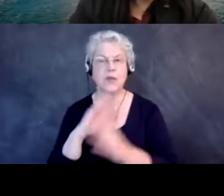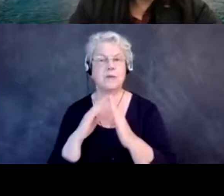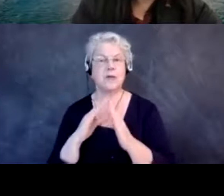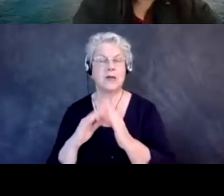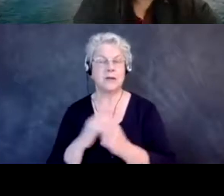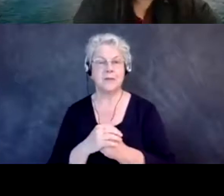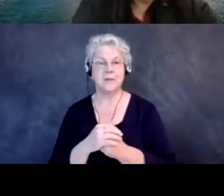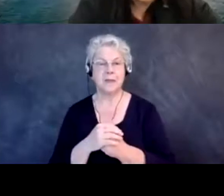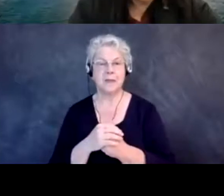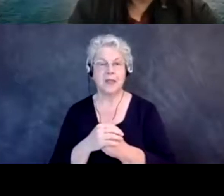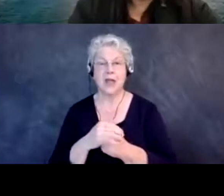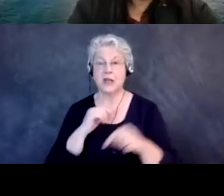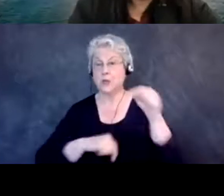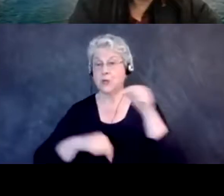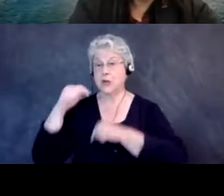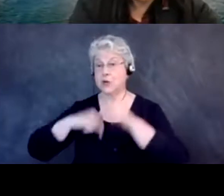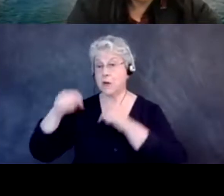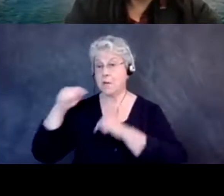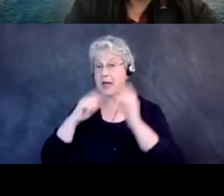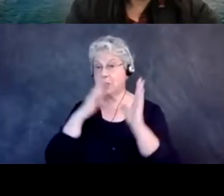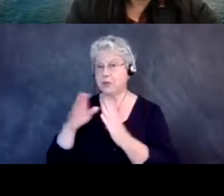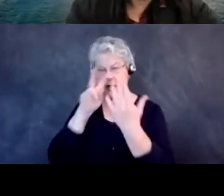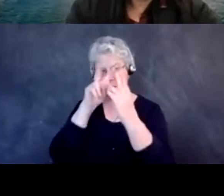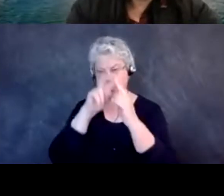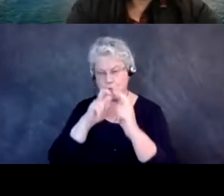because when you go back through your plan and look at how you're implementing your plan,